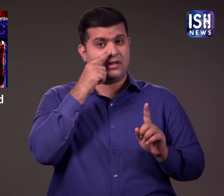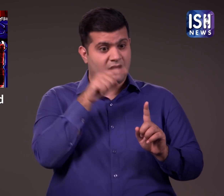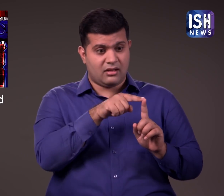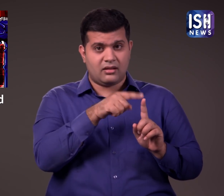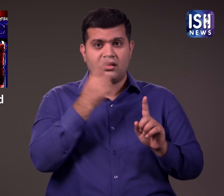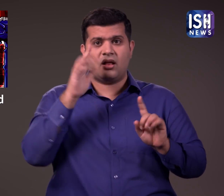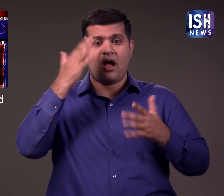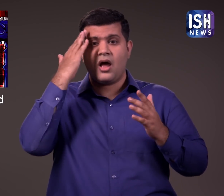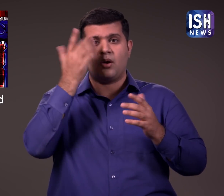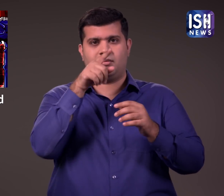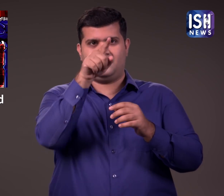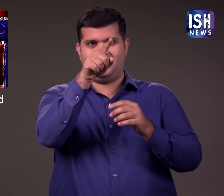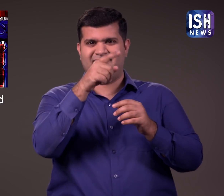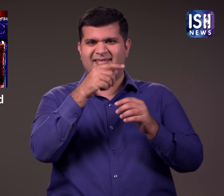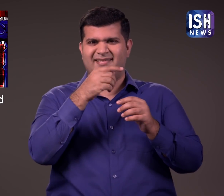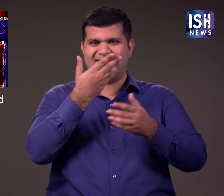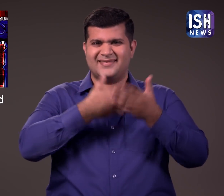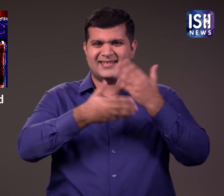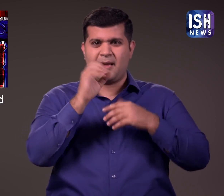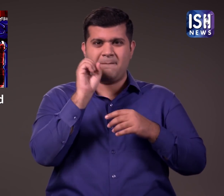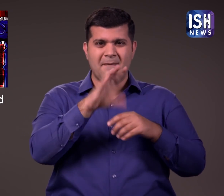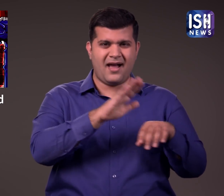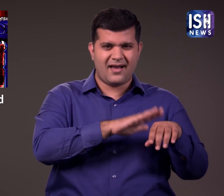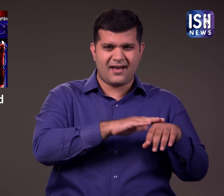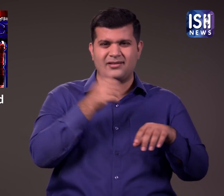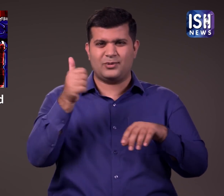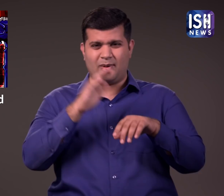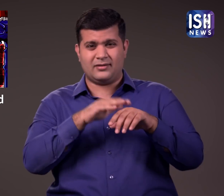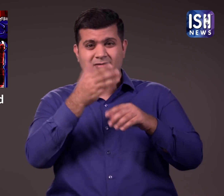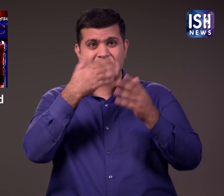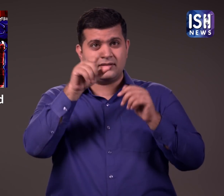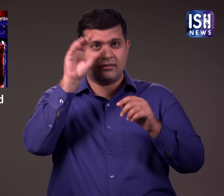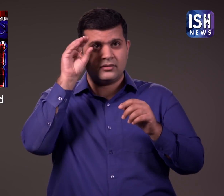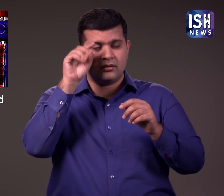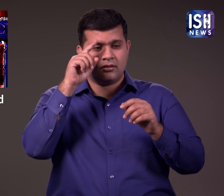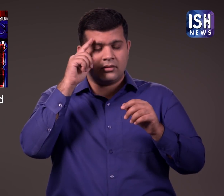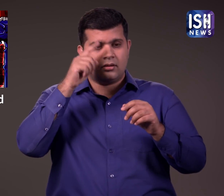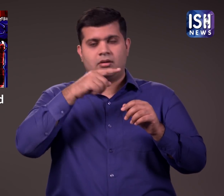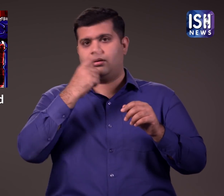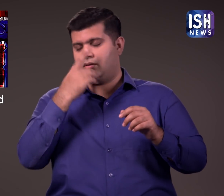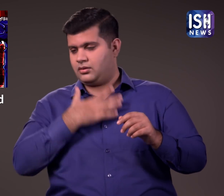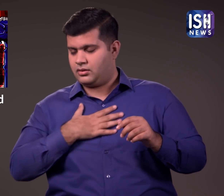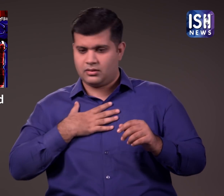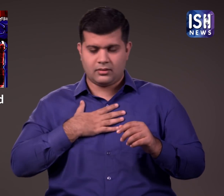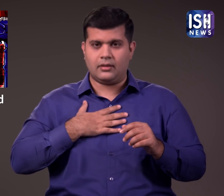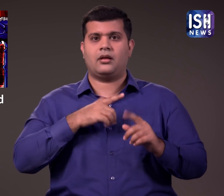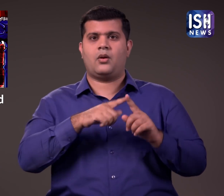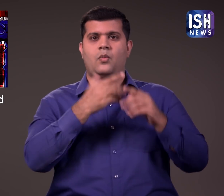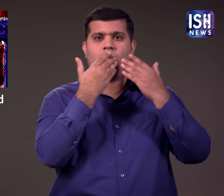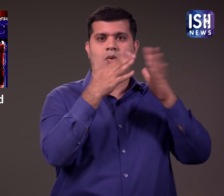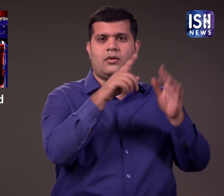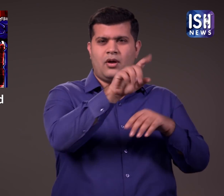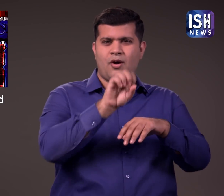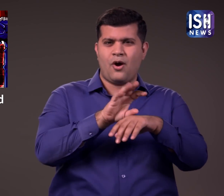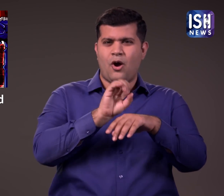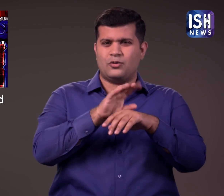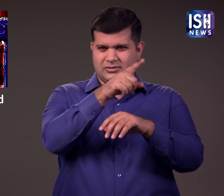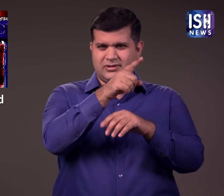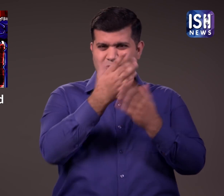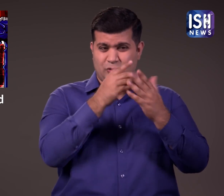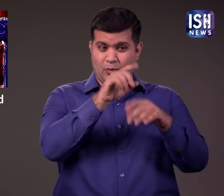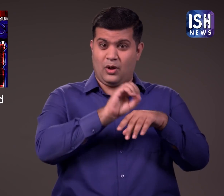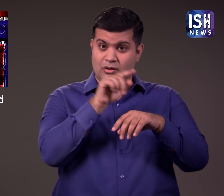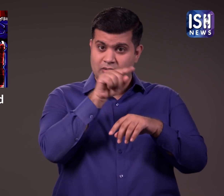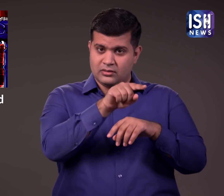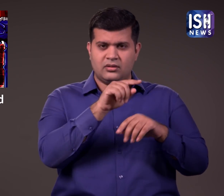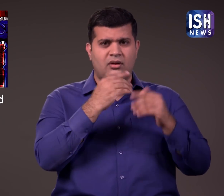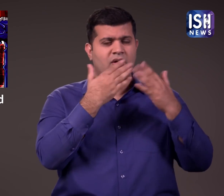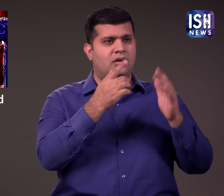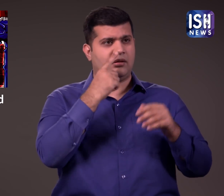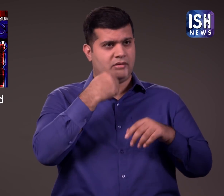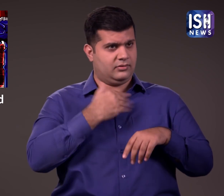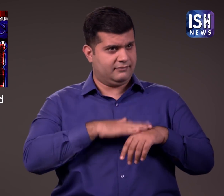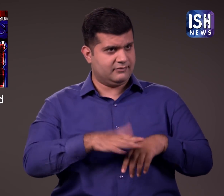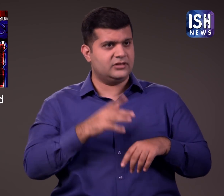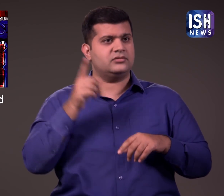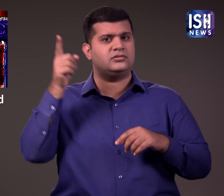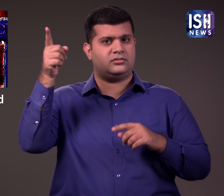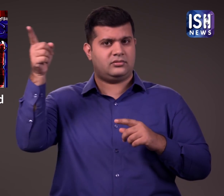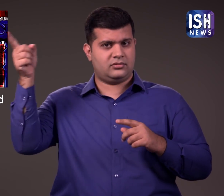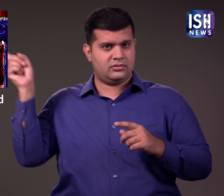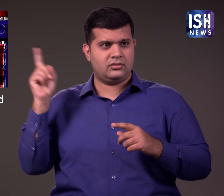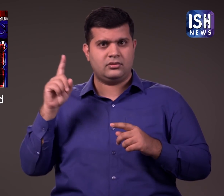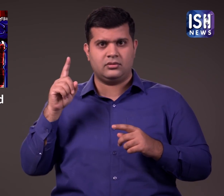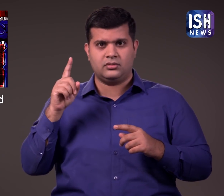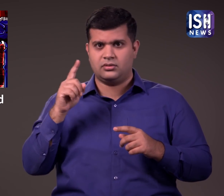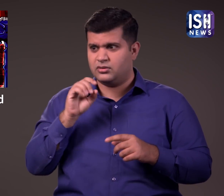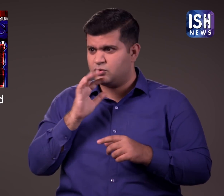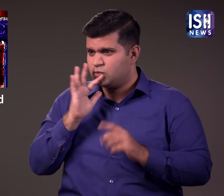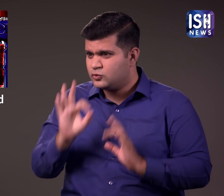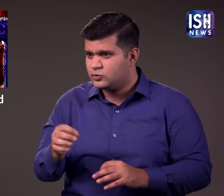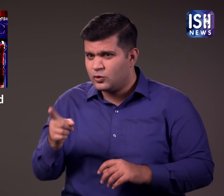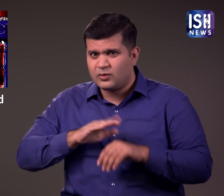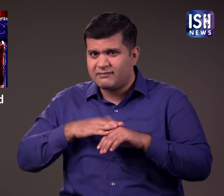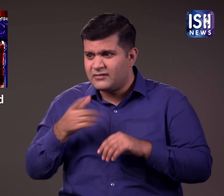After the session the girl opened up to the school counselor.